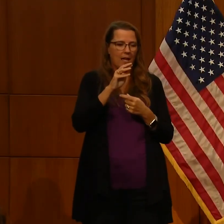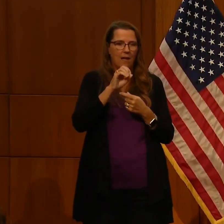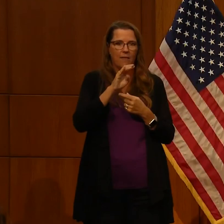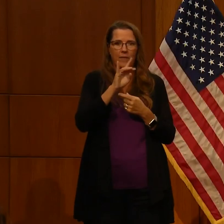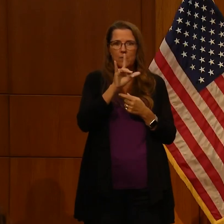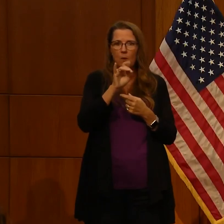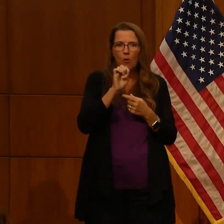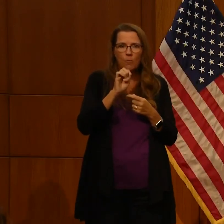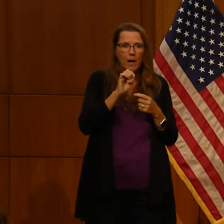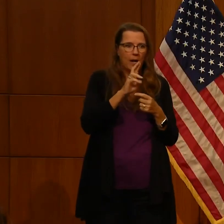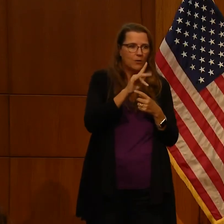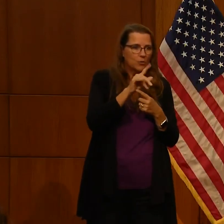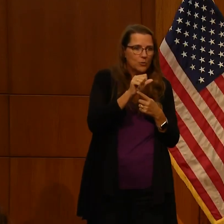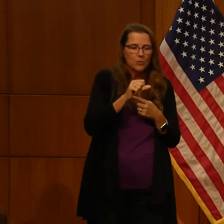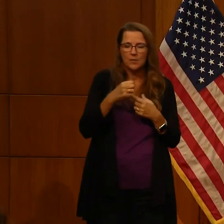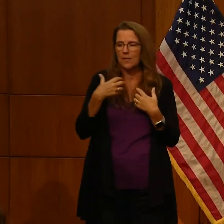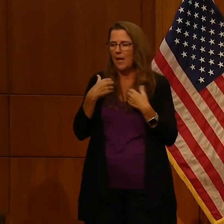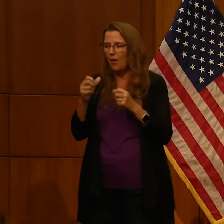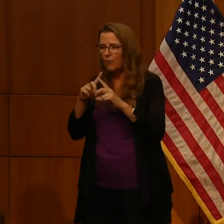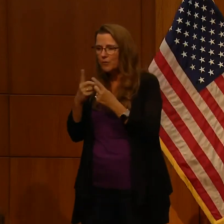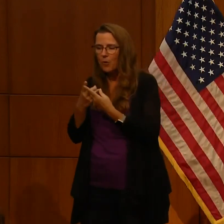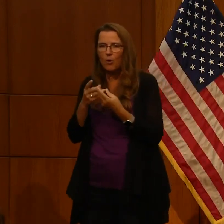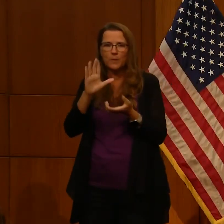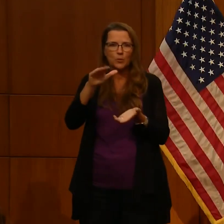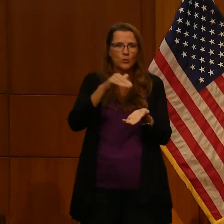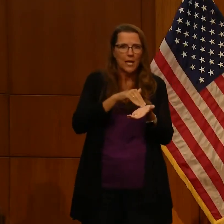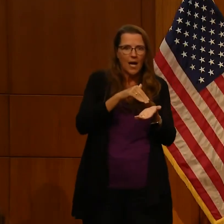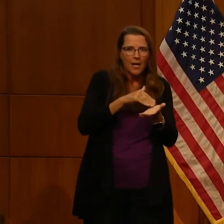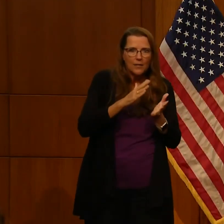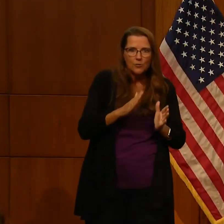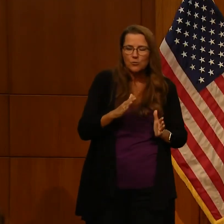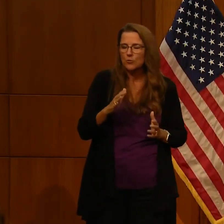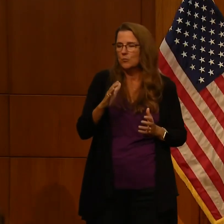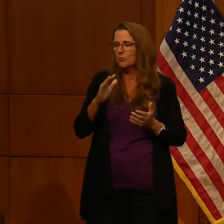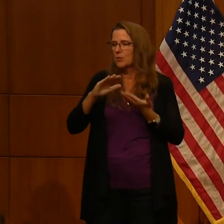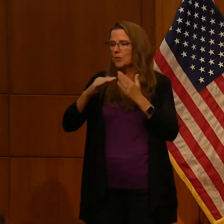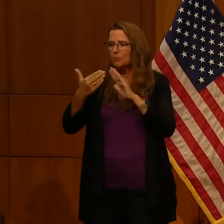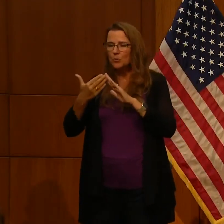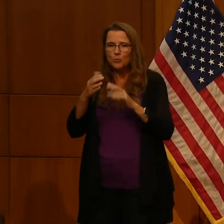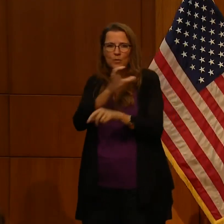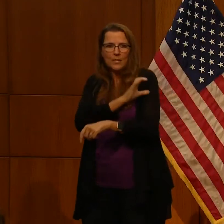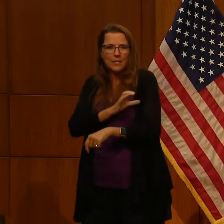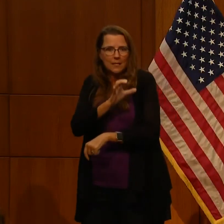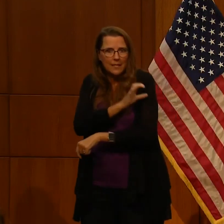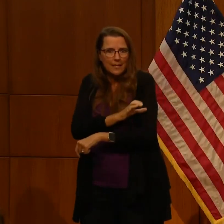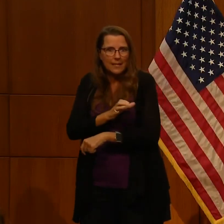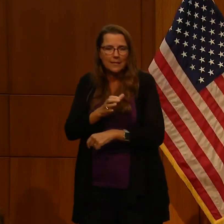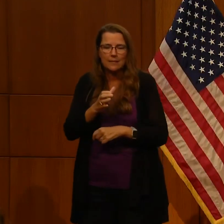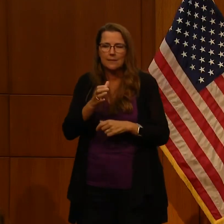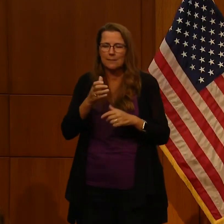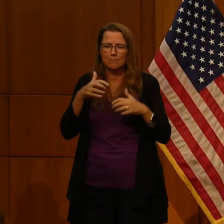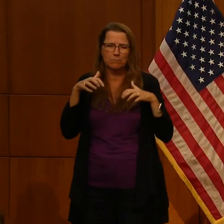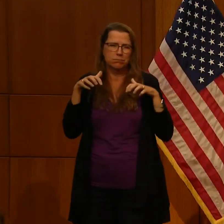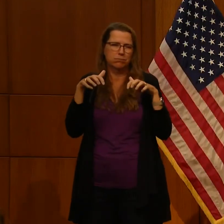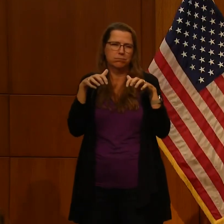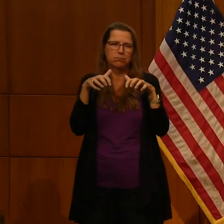ANYBODY IN VIRGINIA? WE'VE GOT MOBILE UNITS, UH, HEALTH